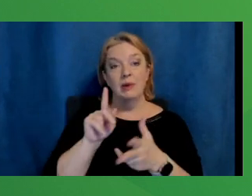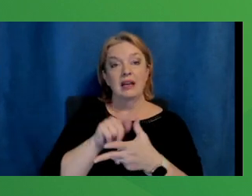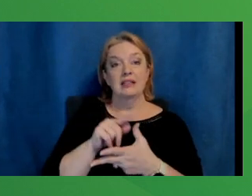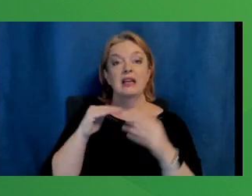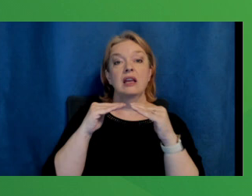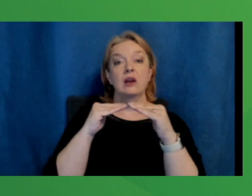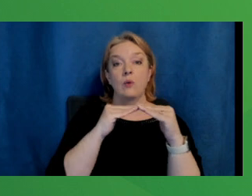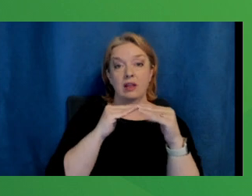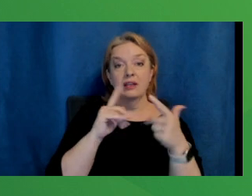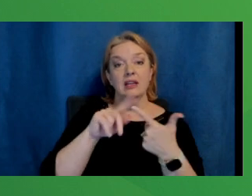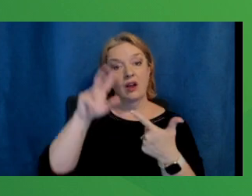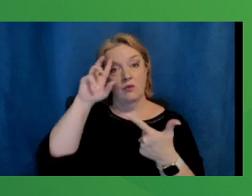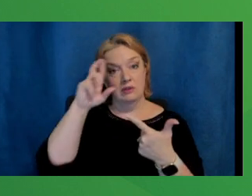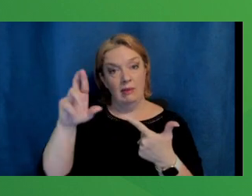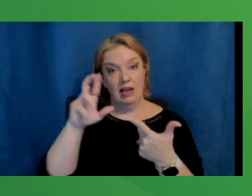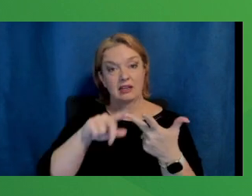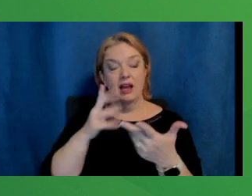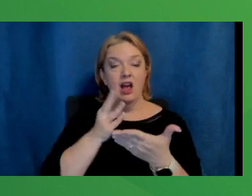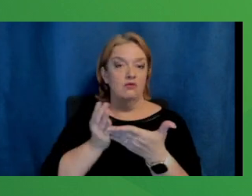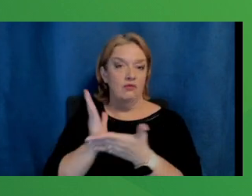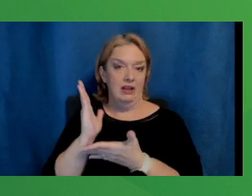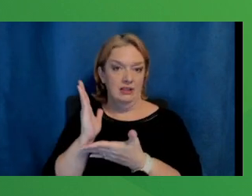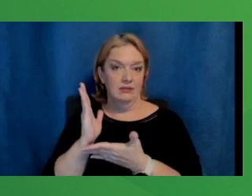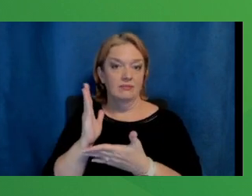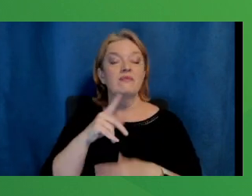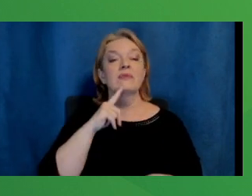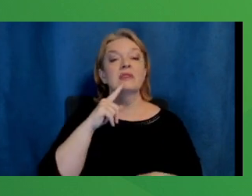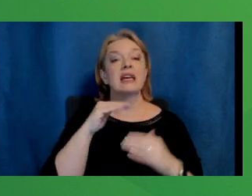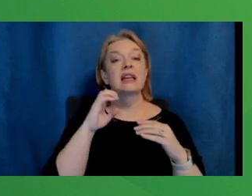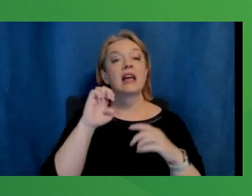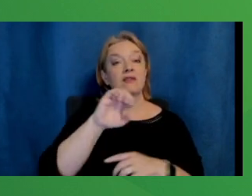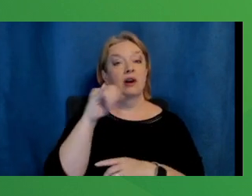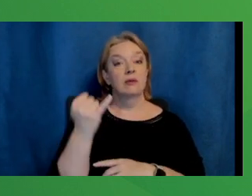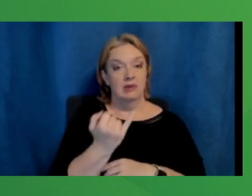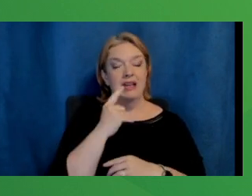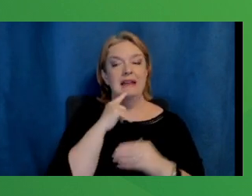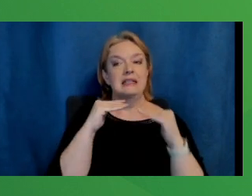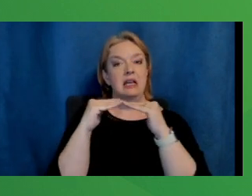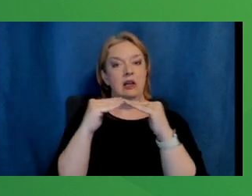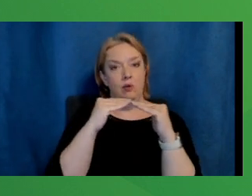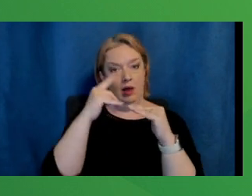up with the definition of environmental justice is equality because not everybody or everything earns